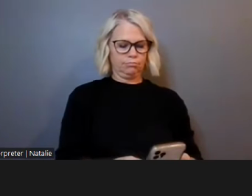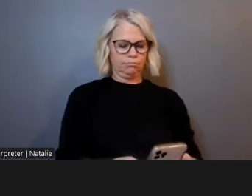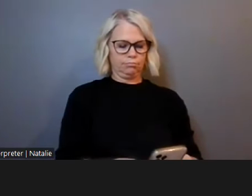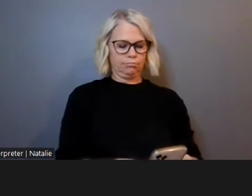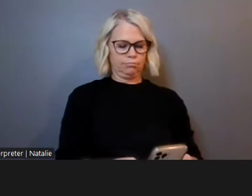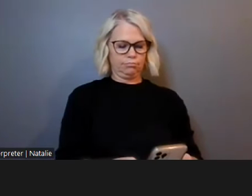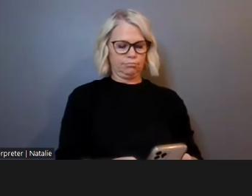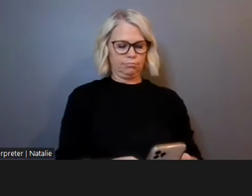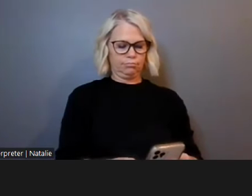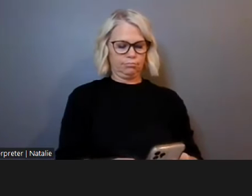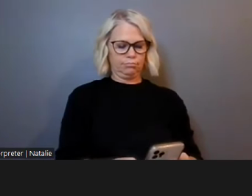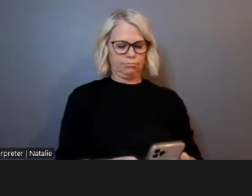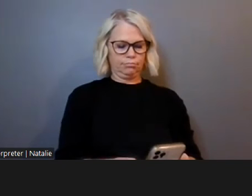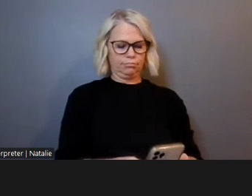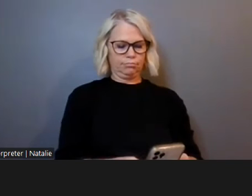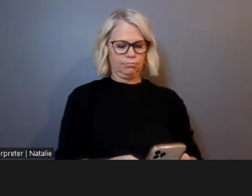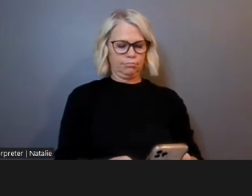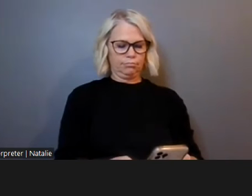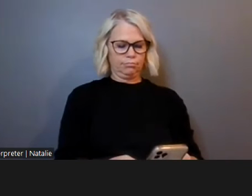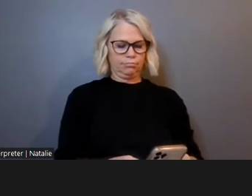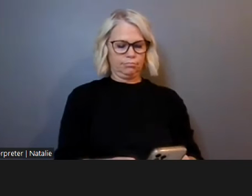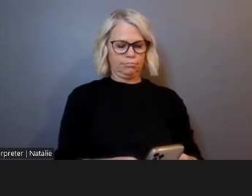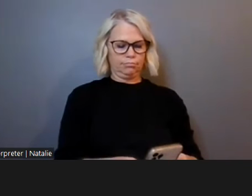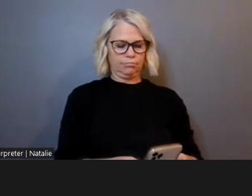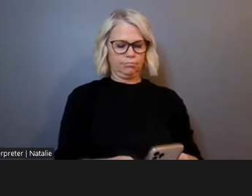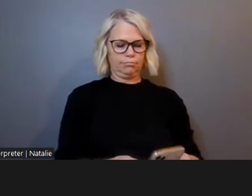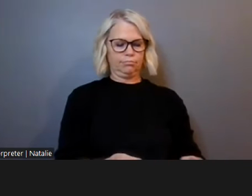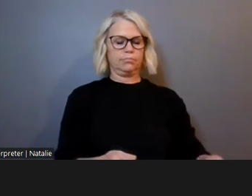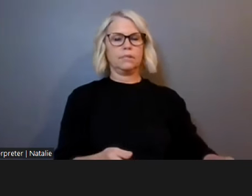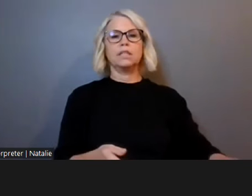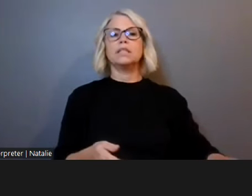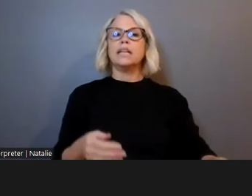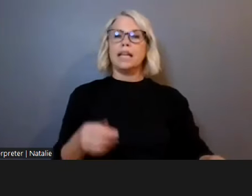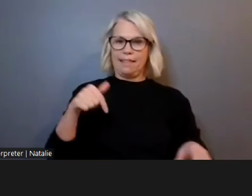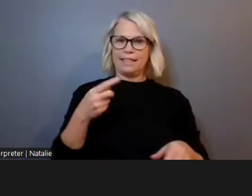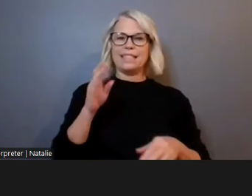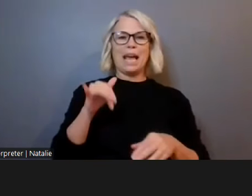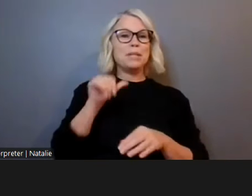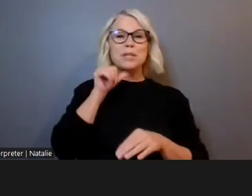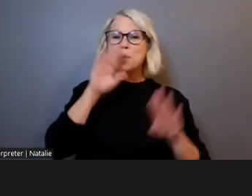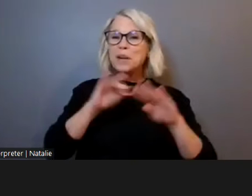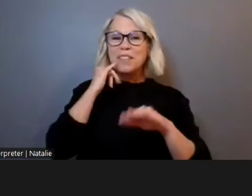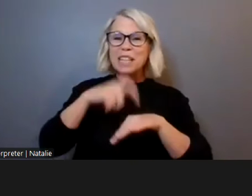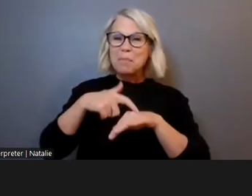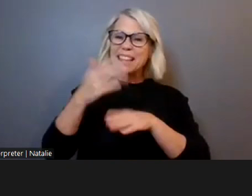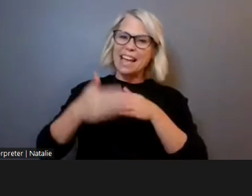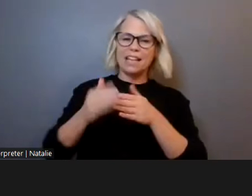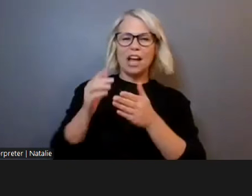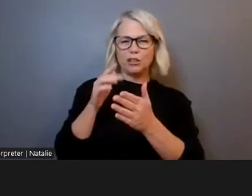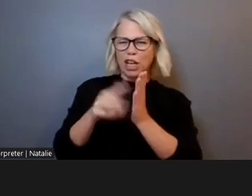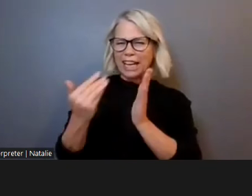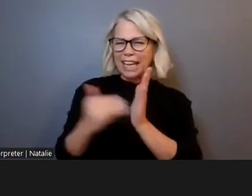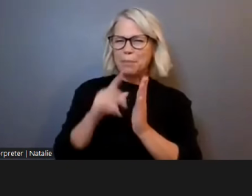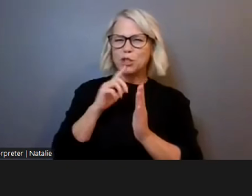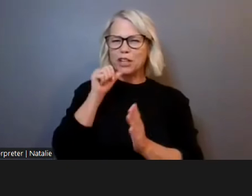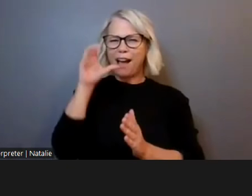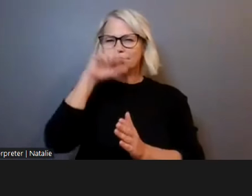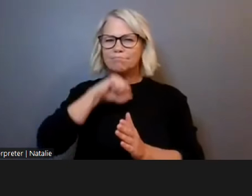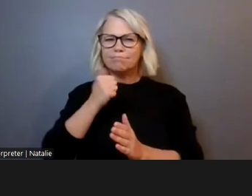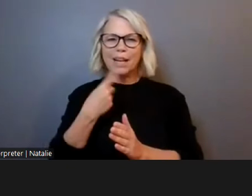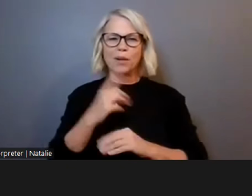If there is time at the end I will check back in and make sure I did not miss anybody.